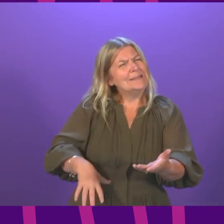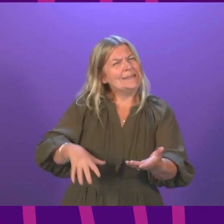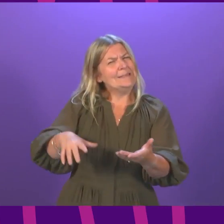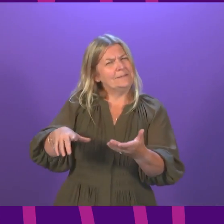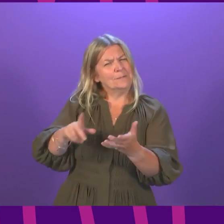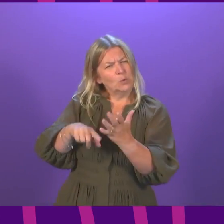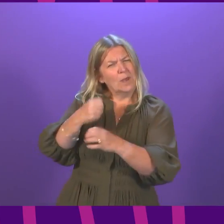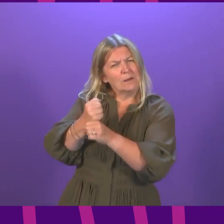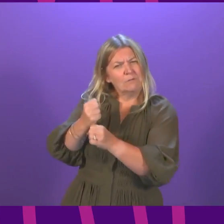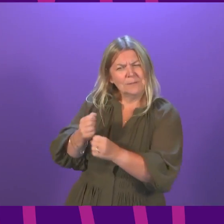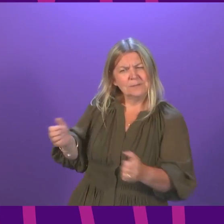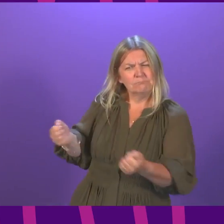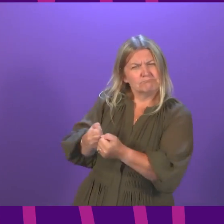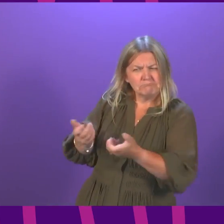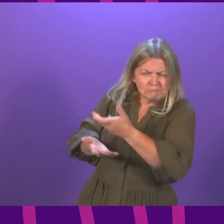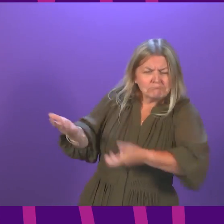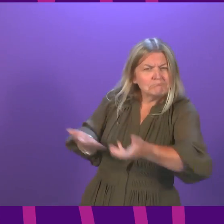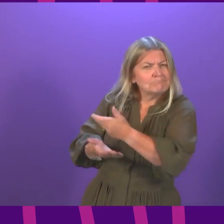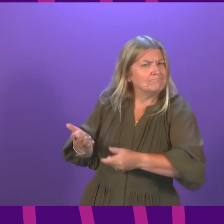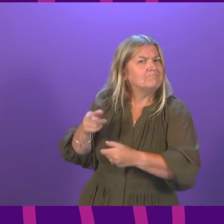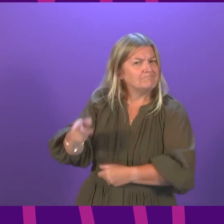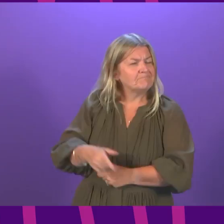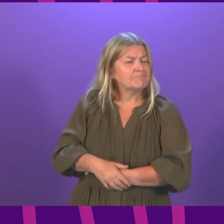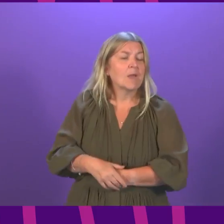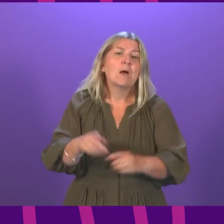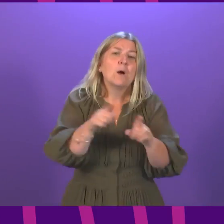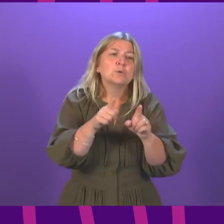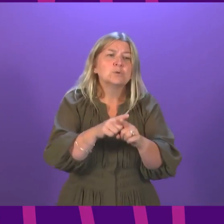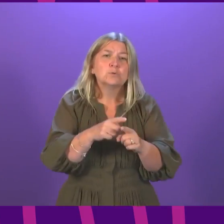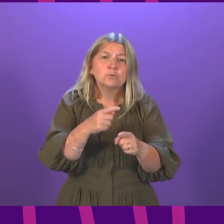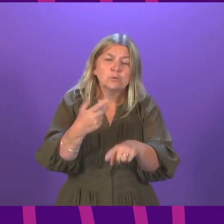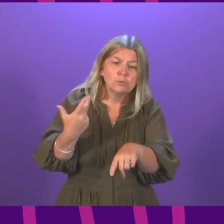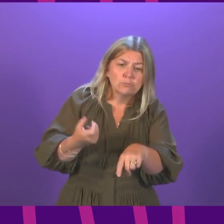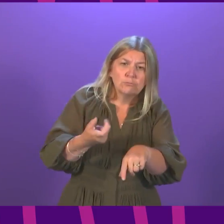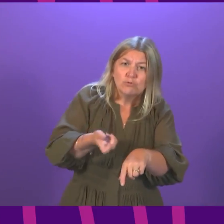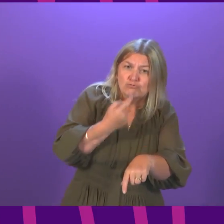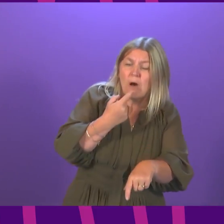I also highlight the importance of drug-checking facilities. Again, there is a need for a licence